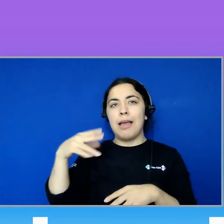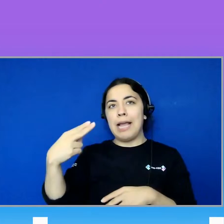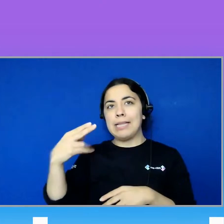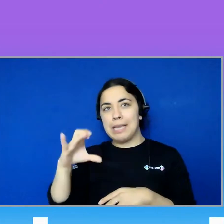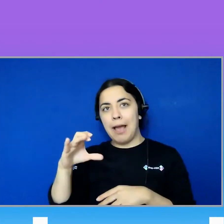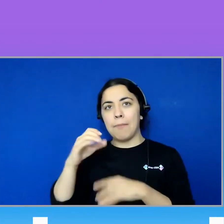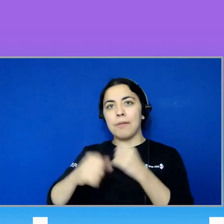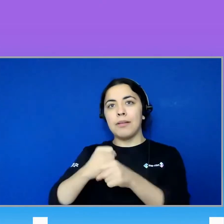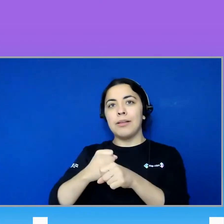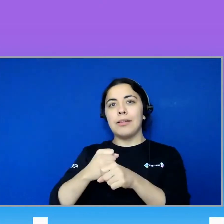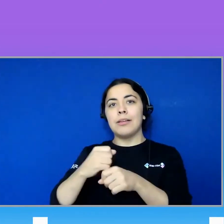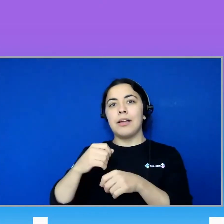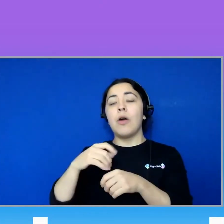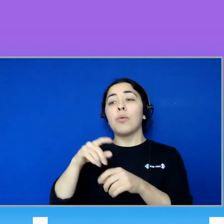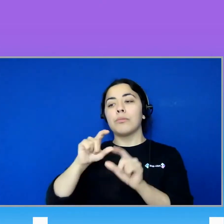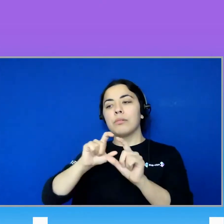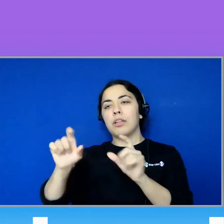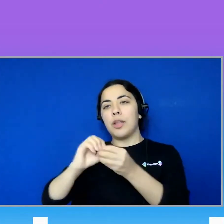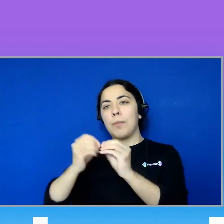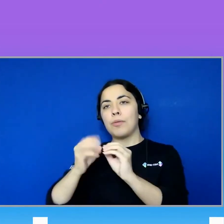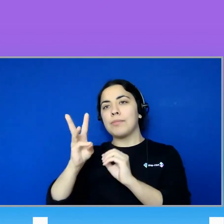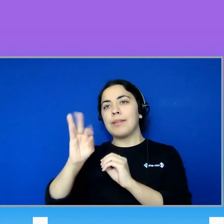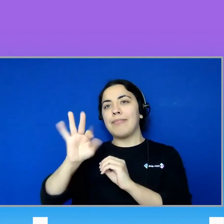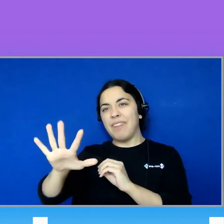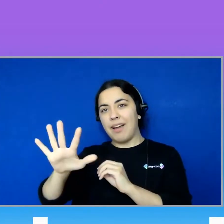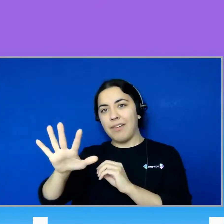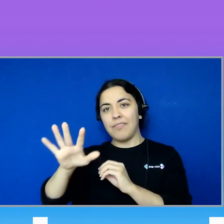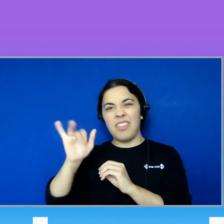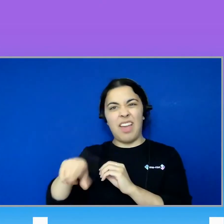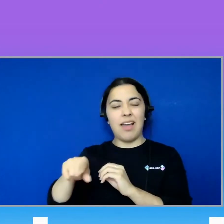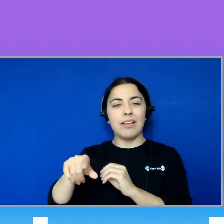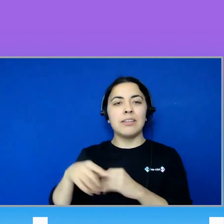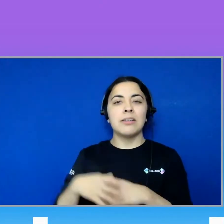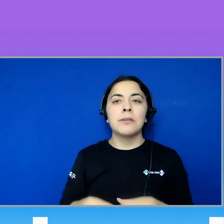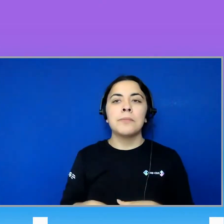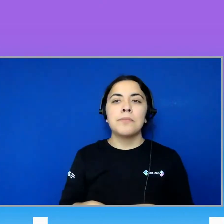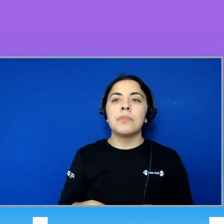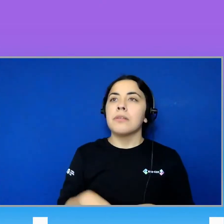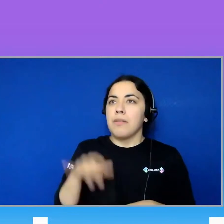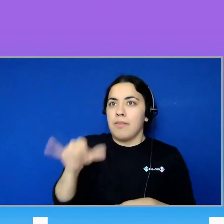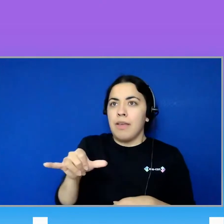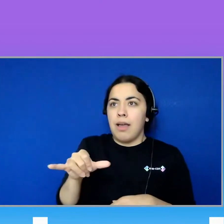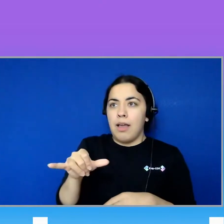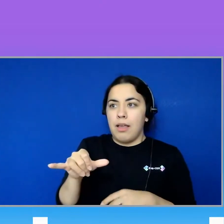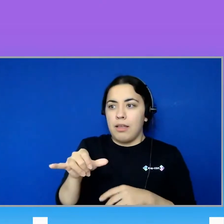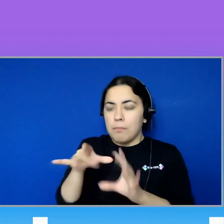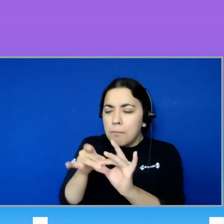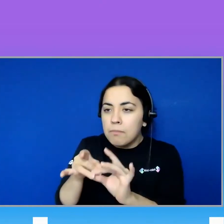Video Theater. So eventually. So